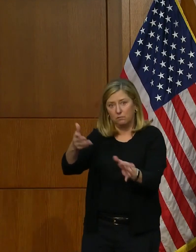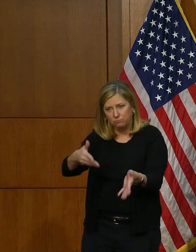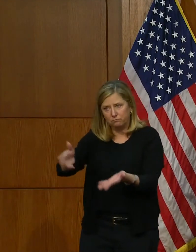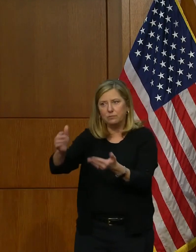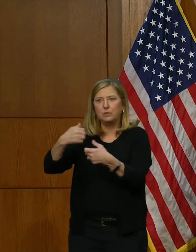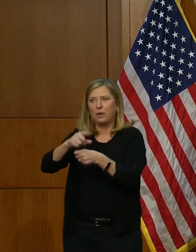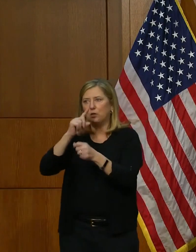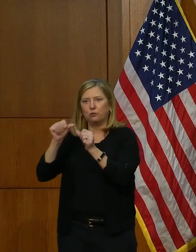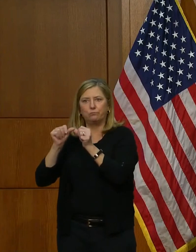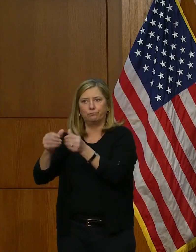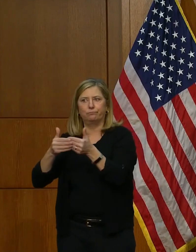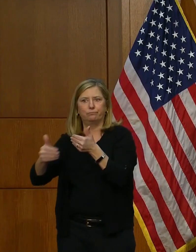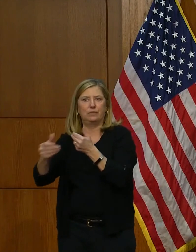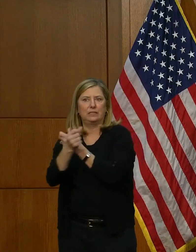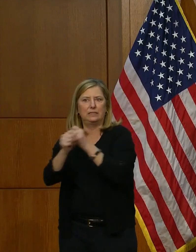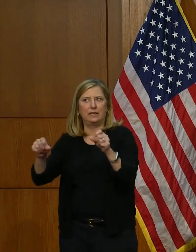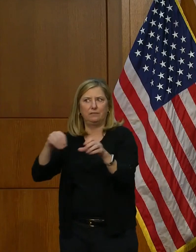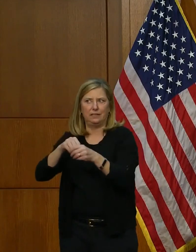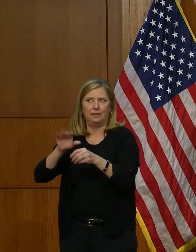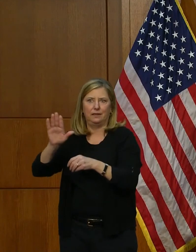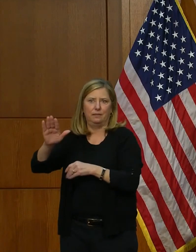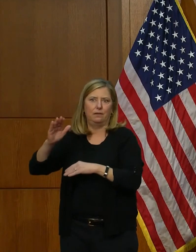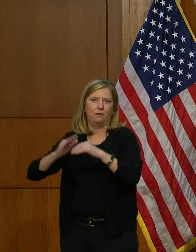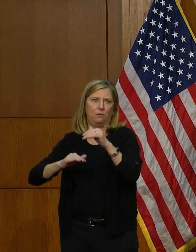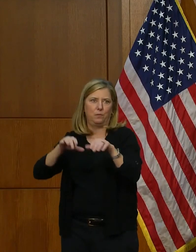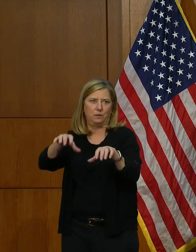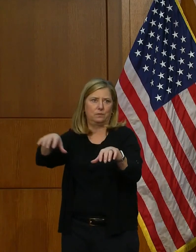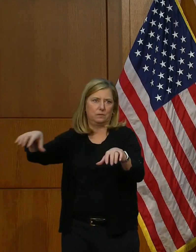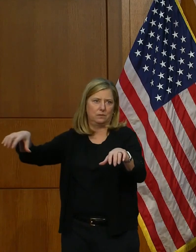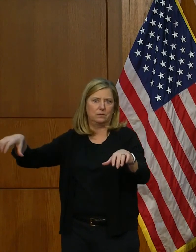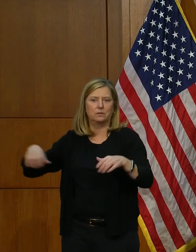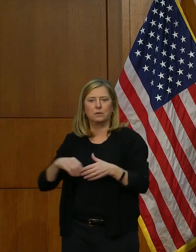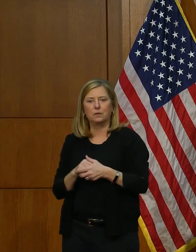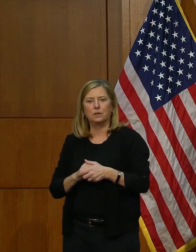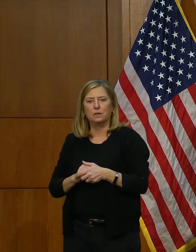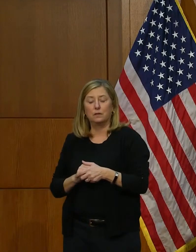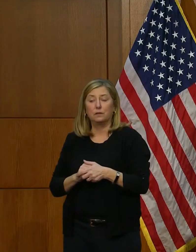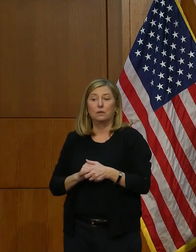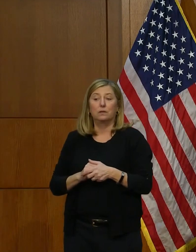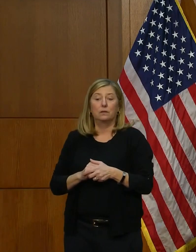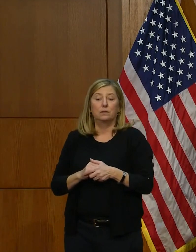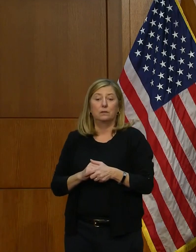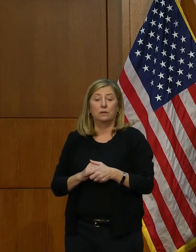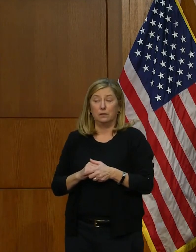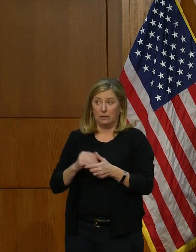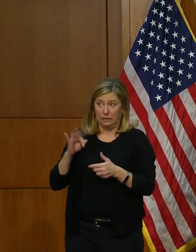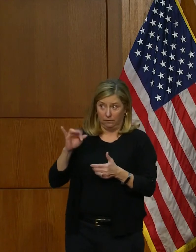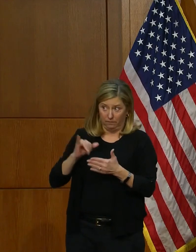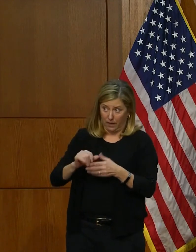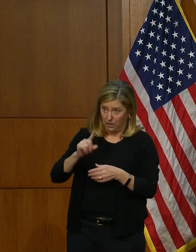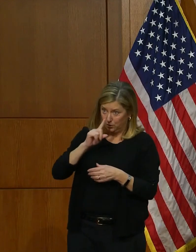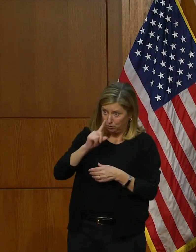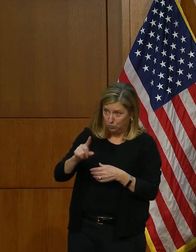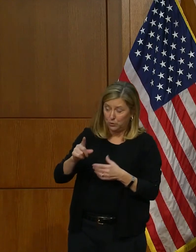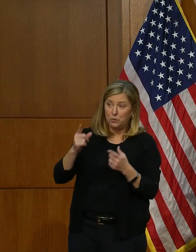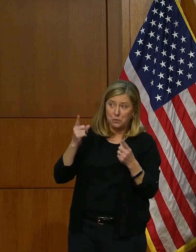PROVIDE THEM WITH THE RESOURCE IS THEY NEED TO ENSURE THE CONTINUED SAFETY WITHIN THE